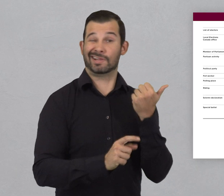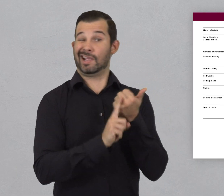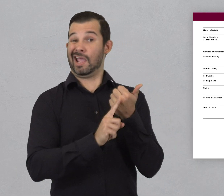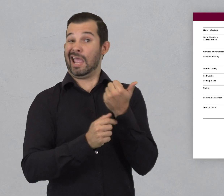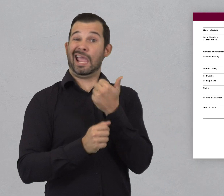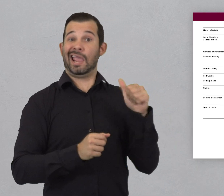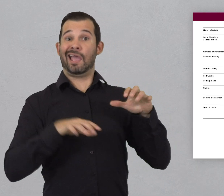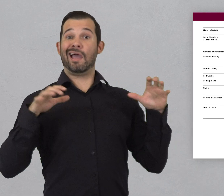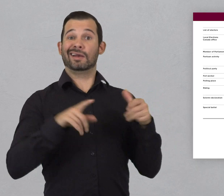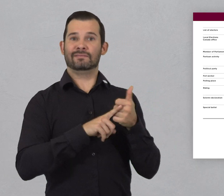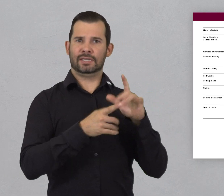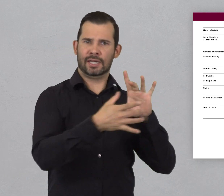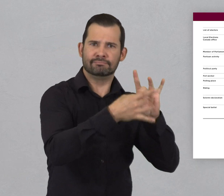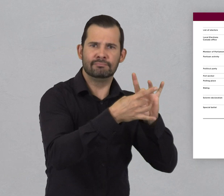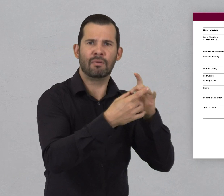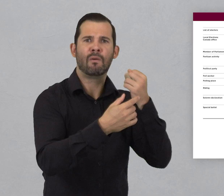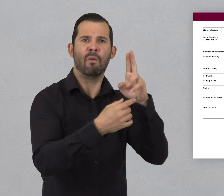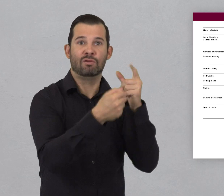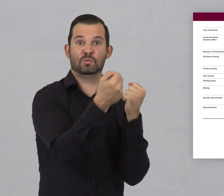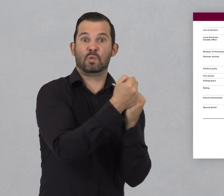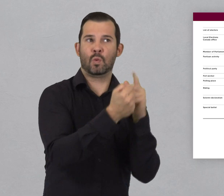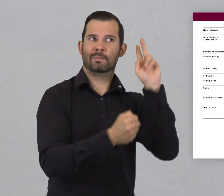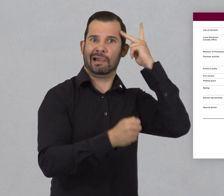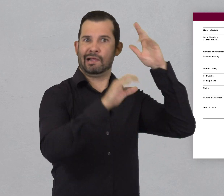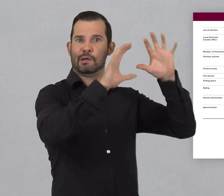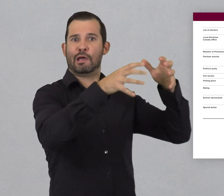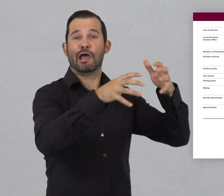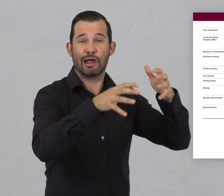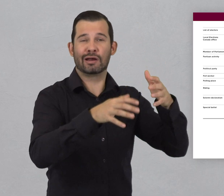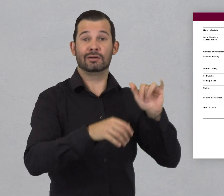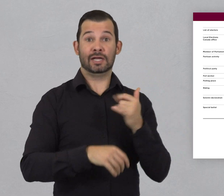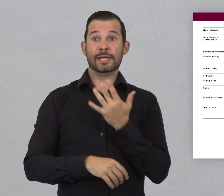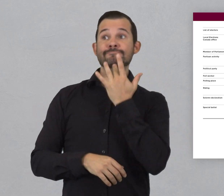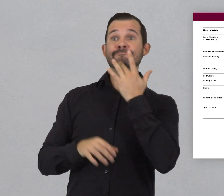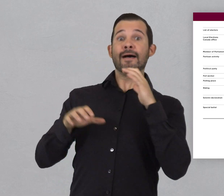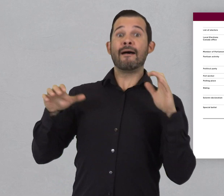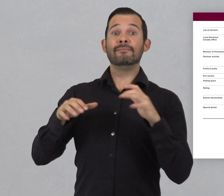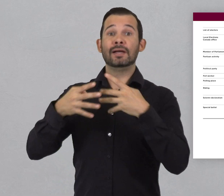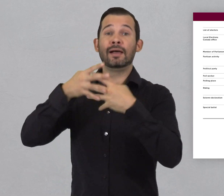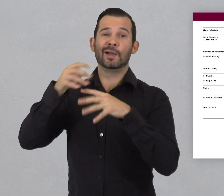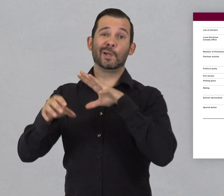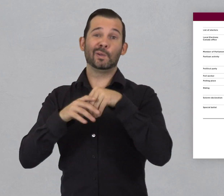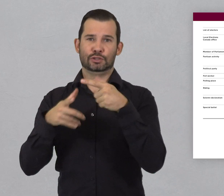that is connected to or supports political parties. Partisan activities include sharing